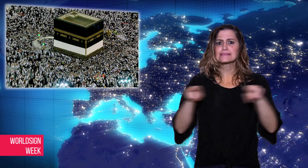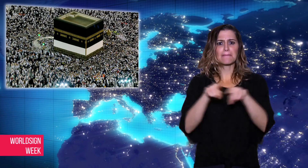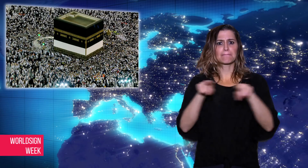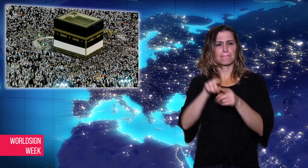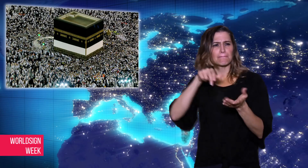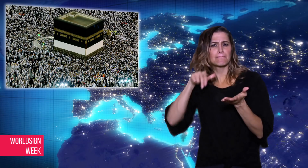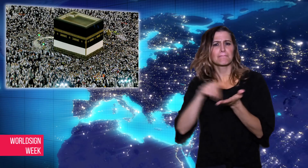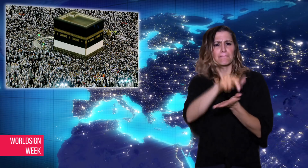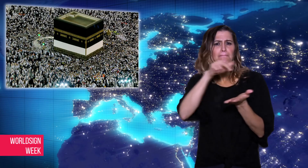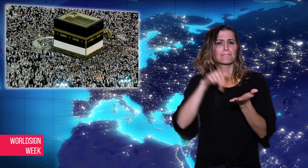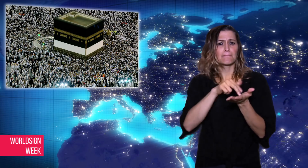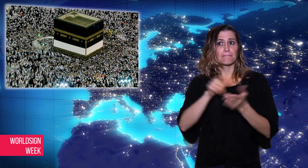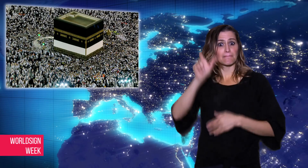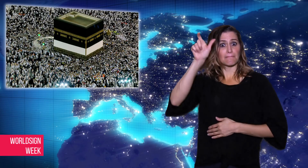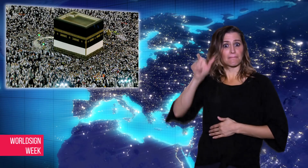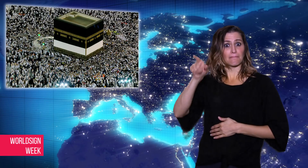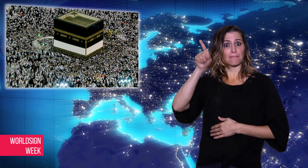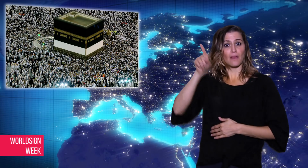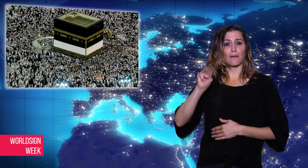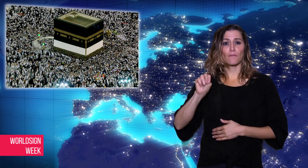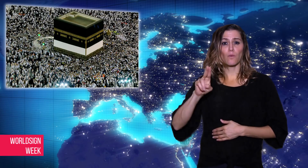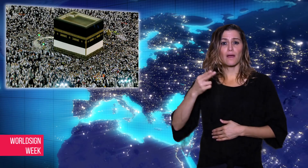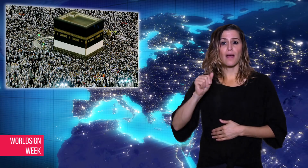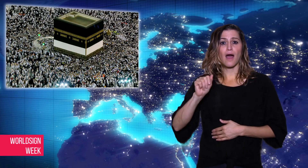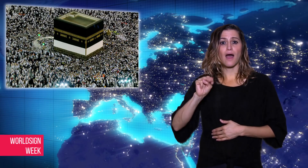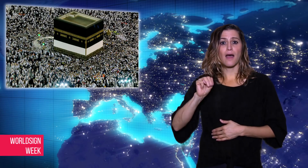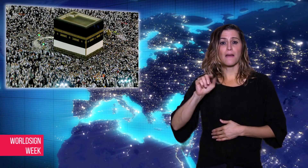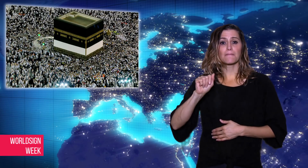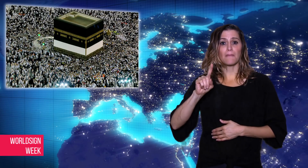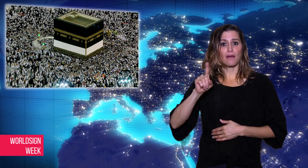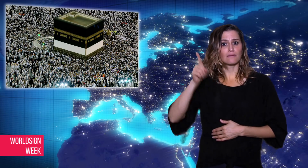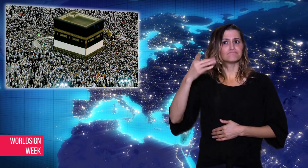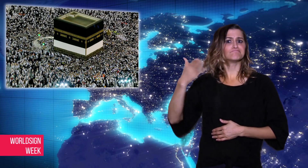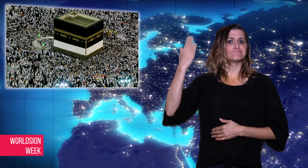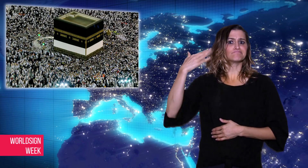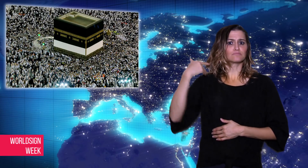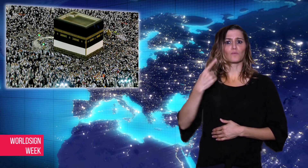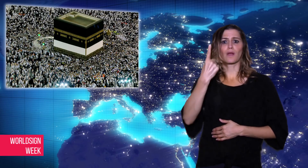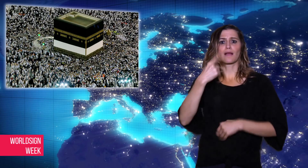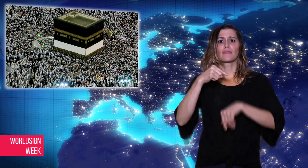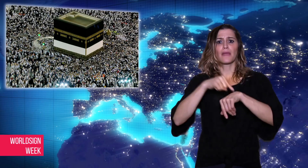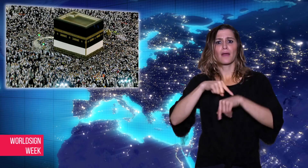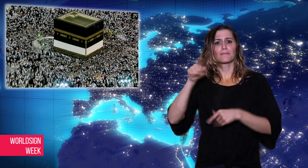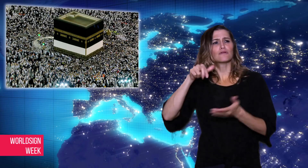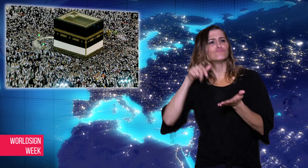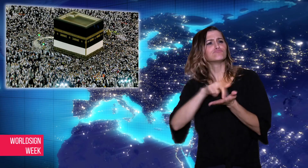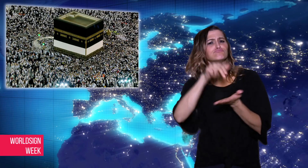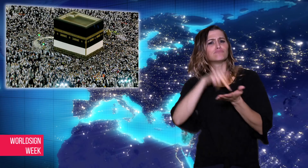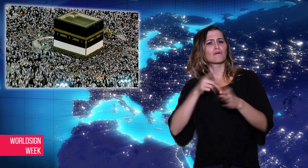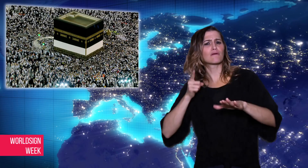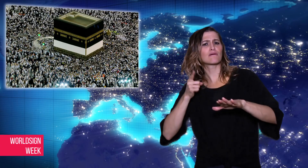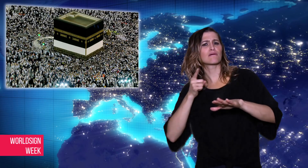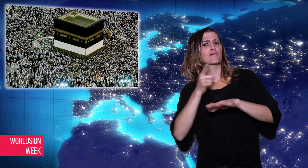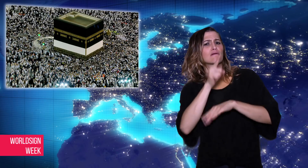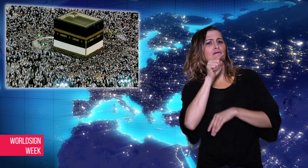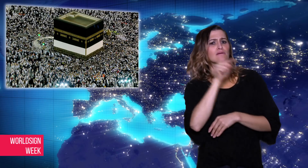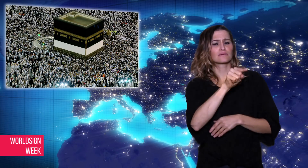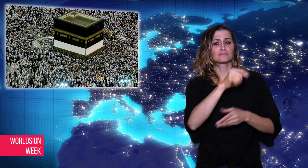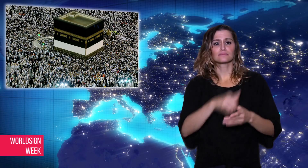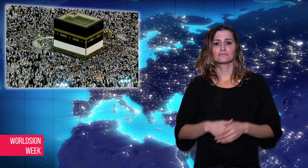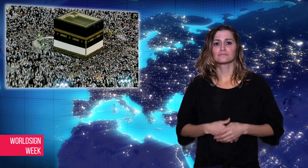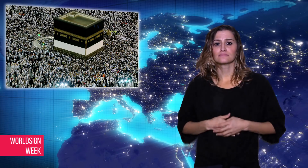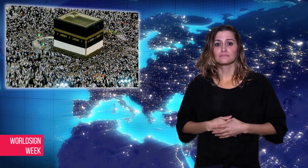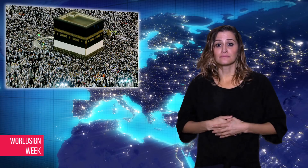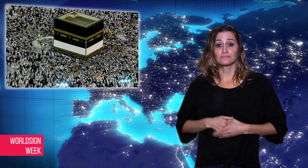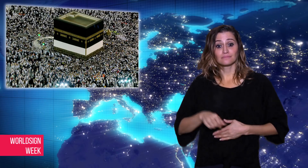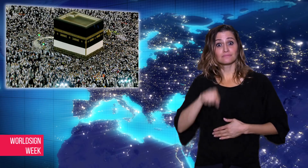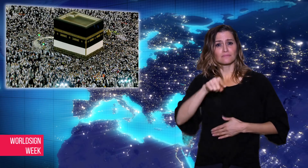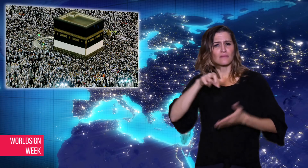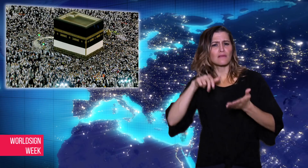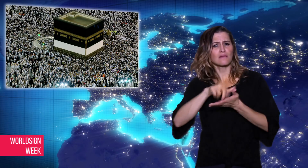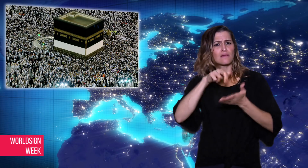first visiting the city of Medina